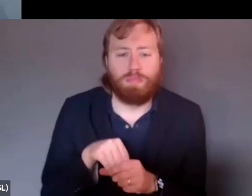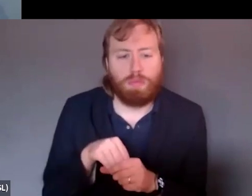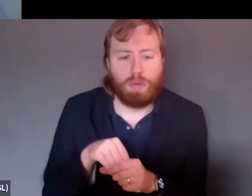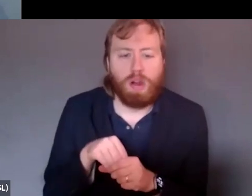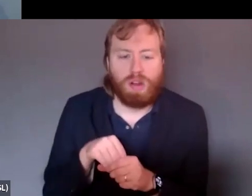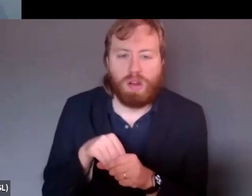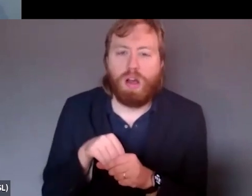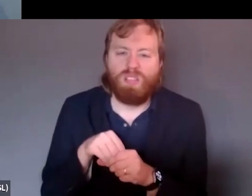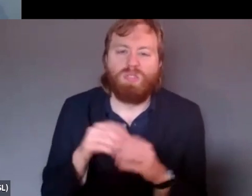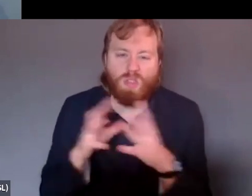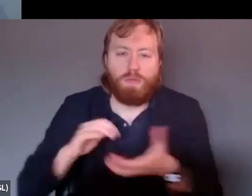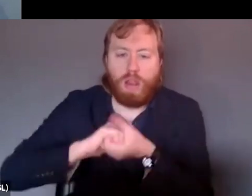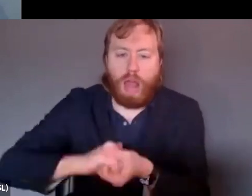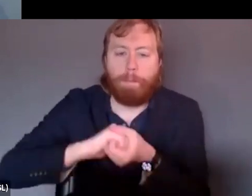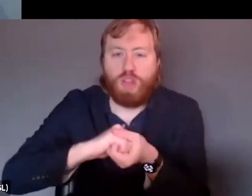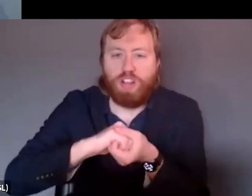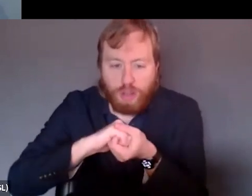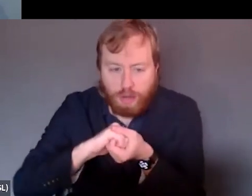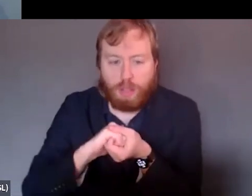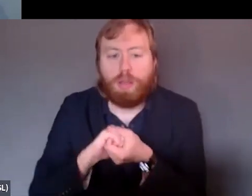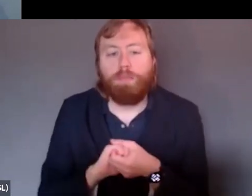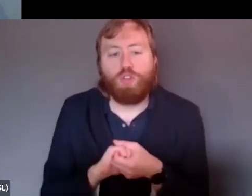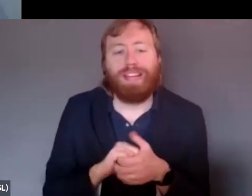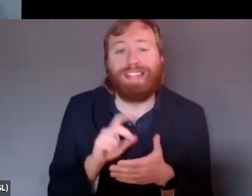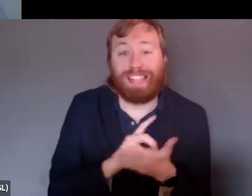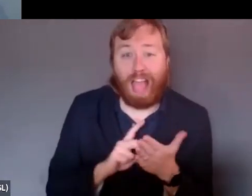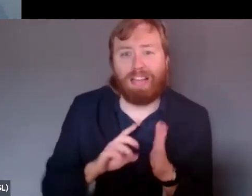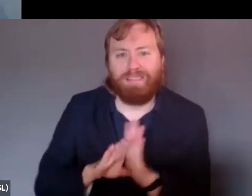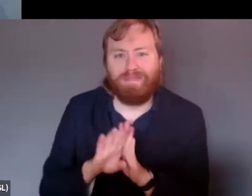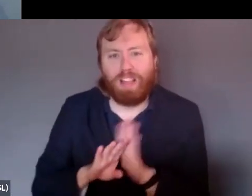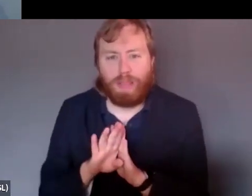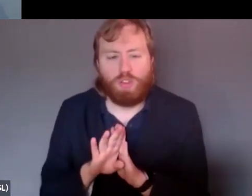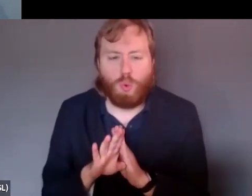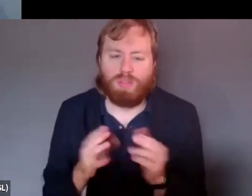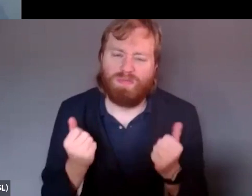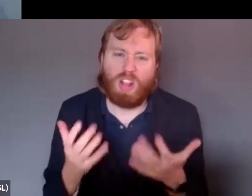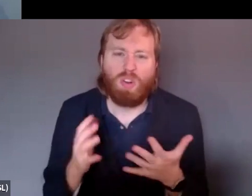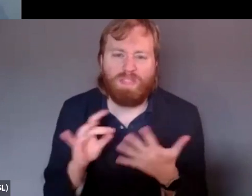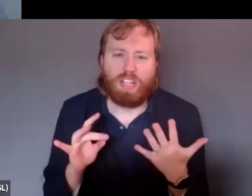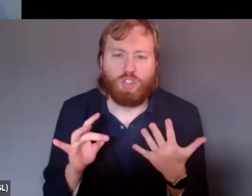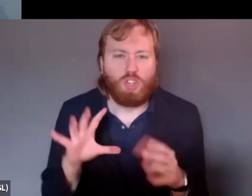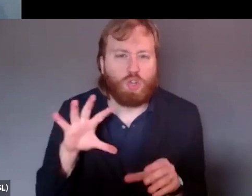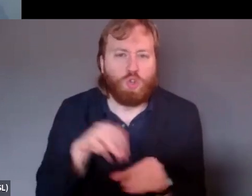where various features are included in the design.